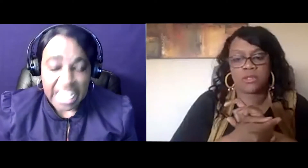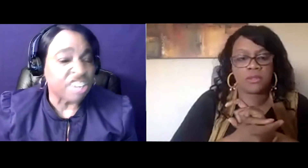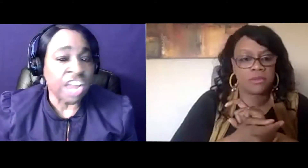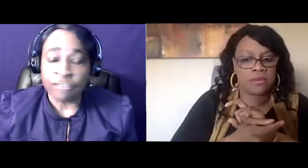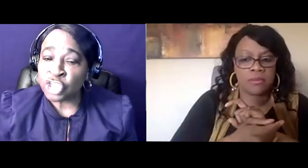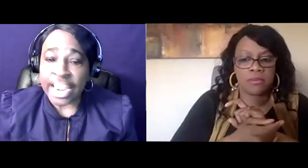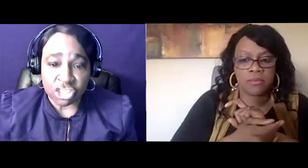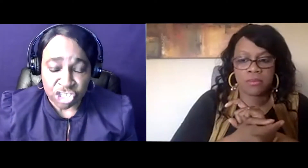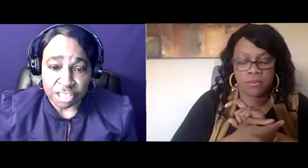It never changes.